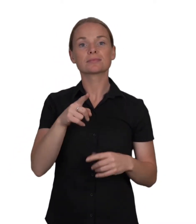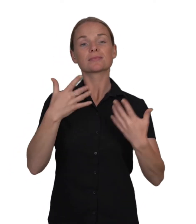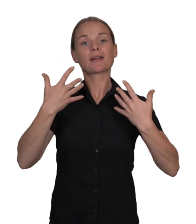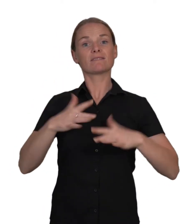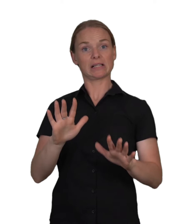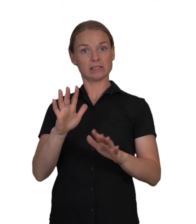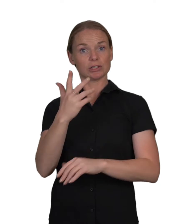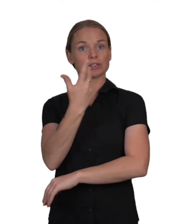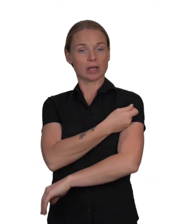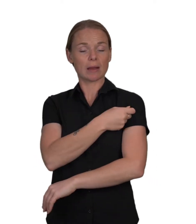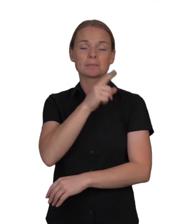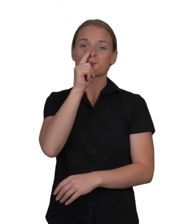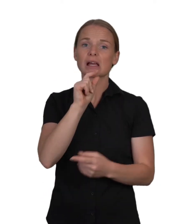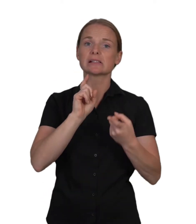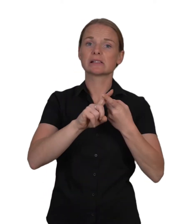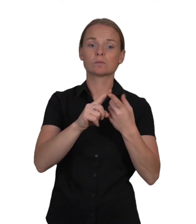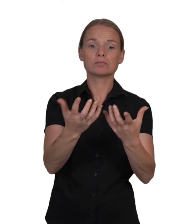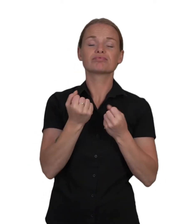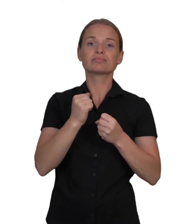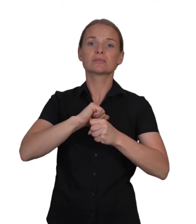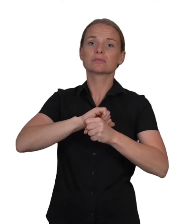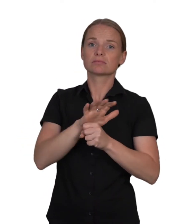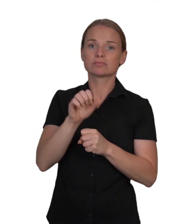The virus that causes COVID-19 could potentially still infect a vaccinated person.